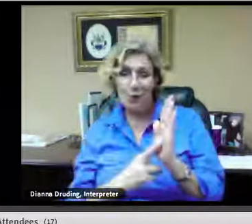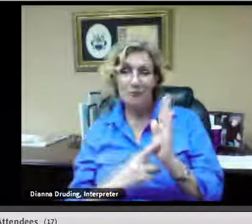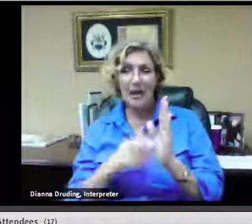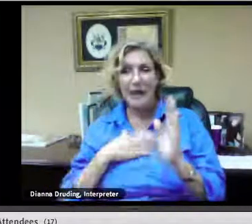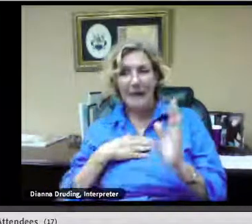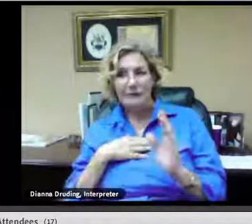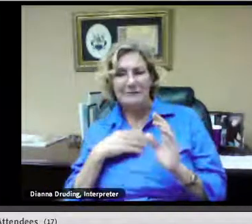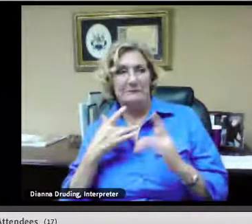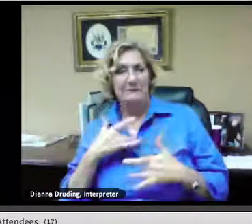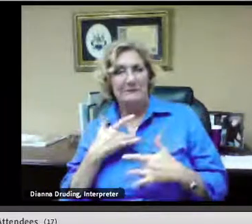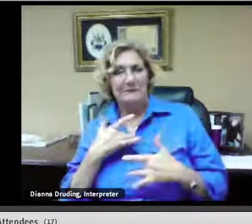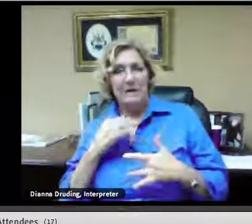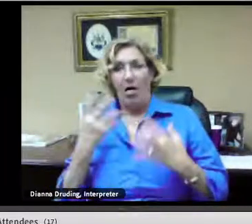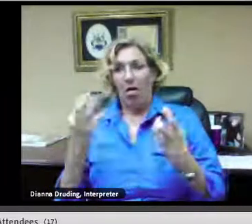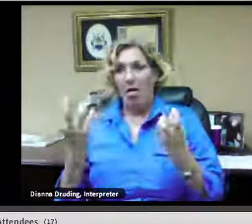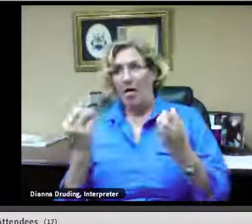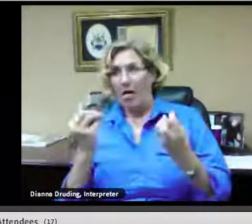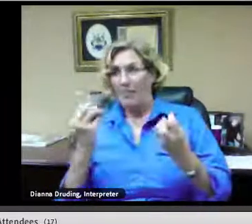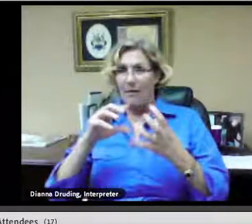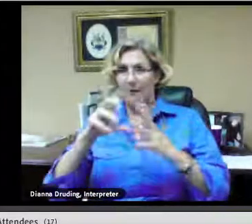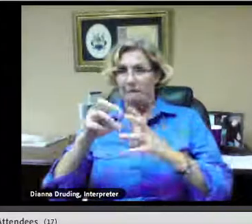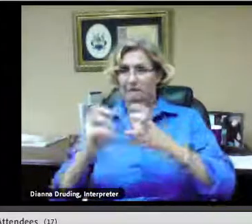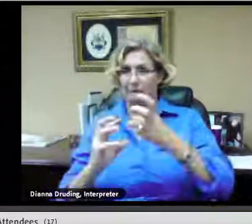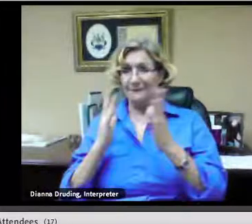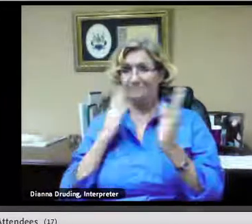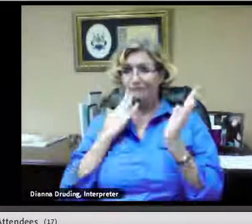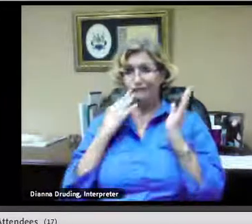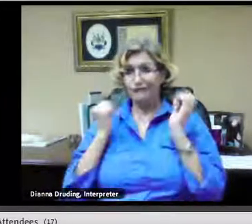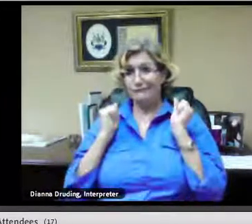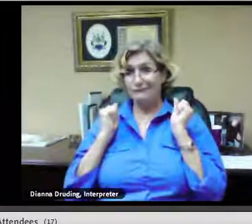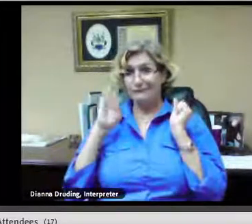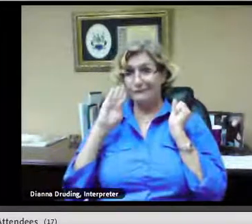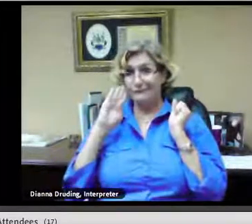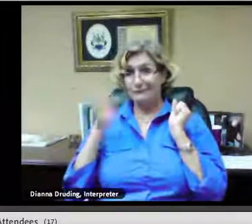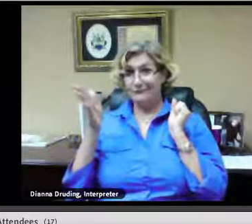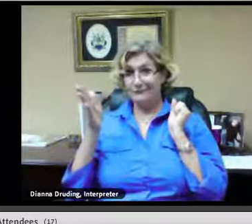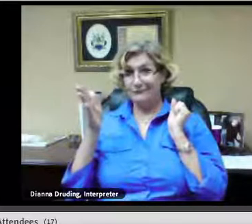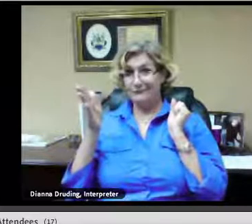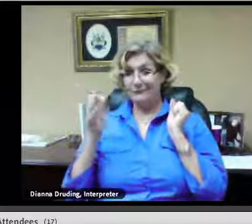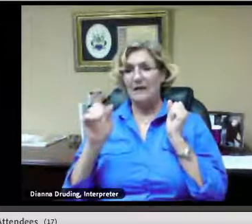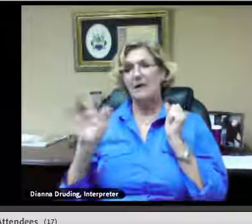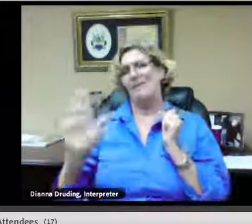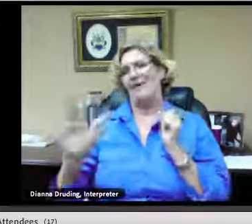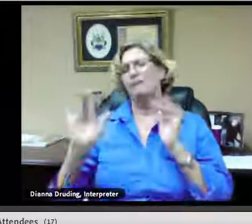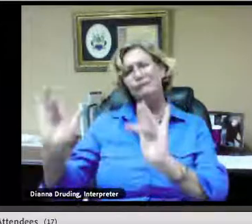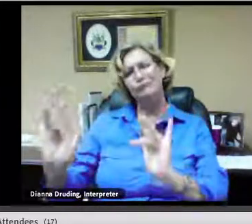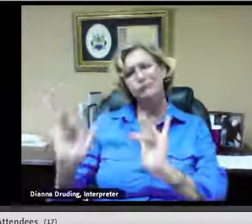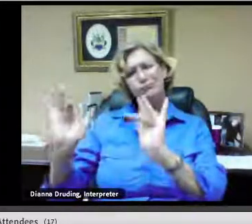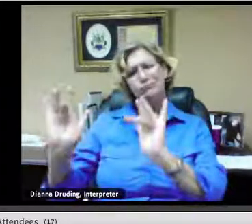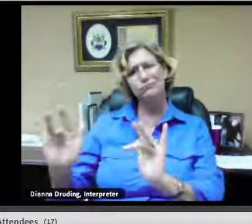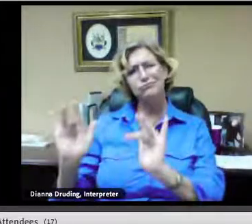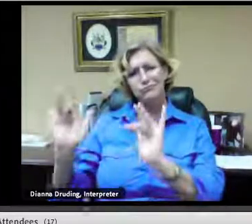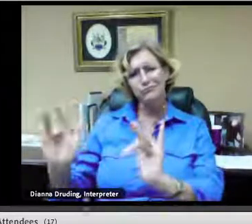You know, and they were so kind and so gracious when there was part of me in there that I thought,